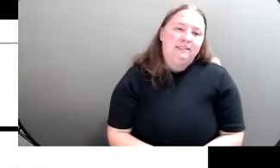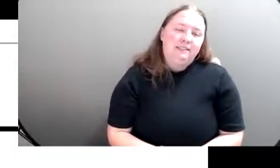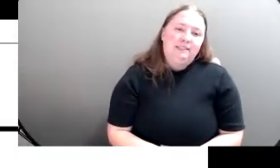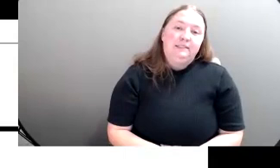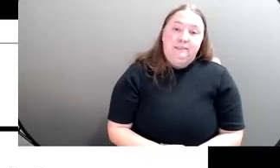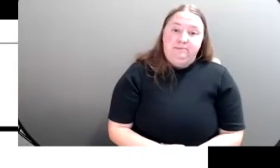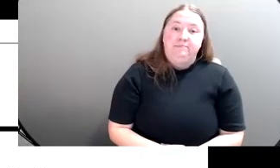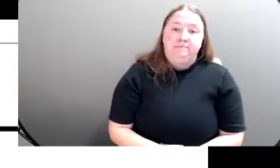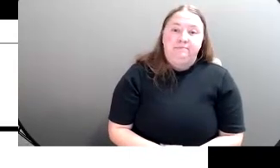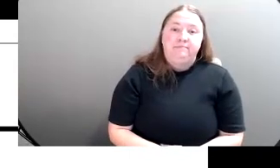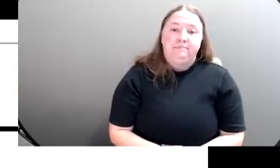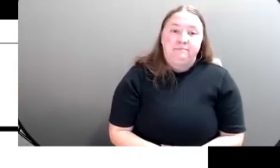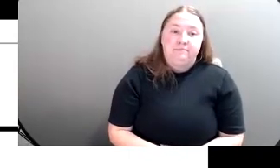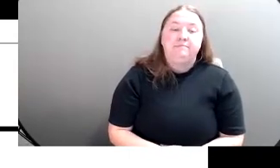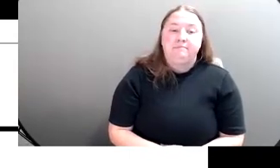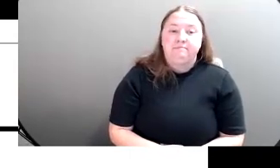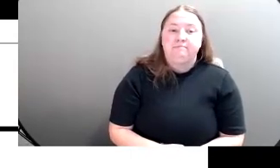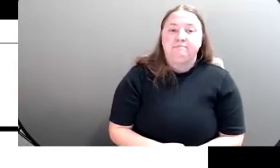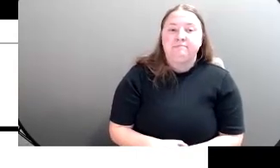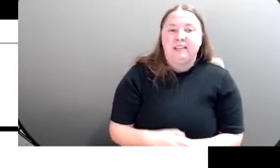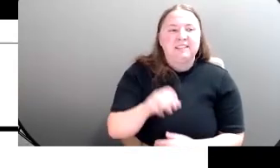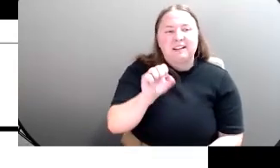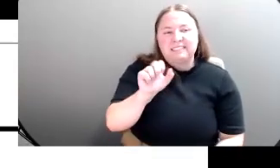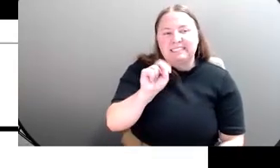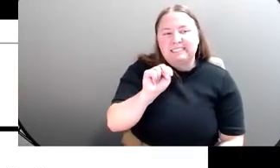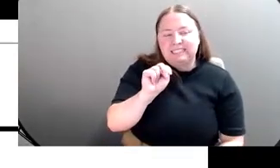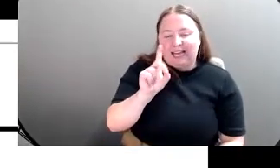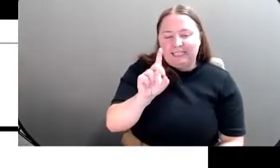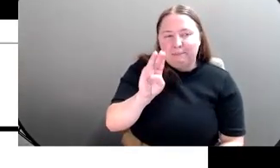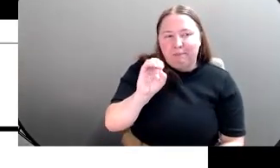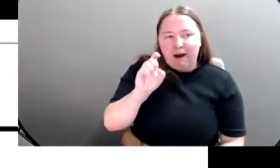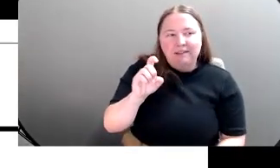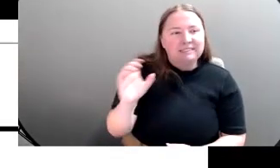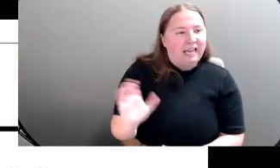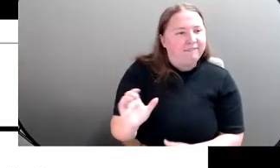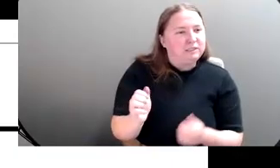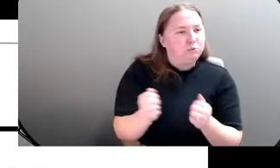Okay. Is there a sandbox Canvas with some example RSI assignments?